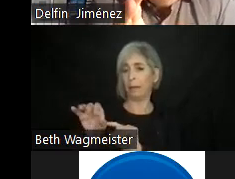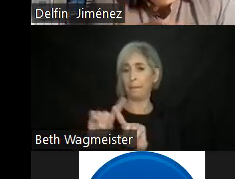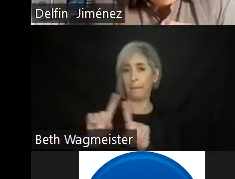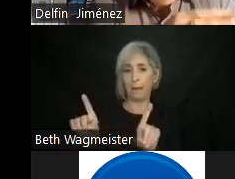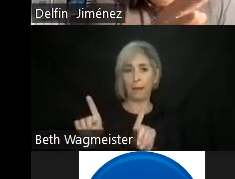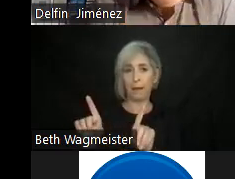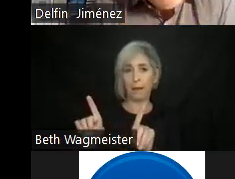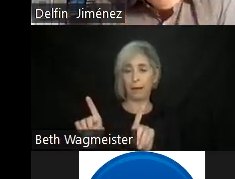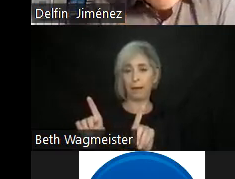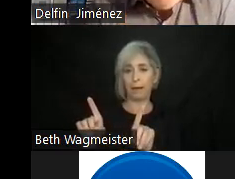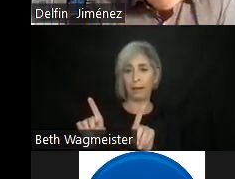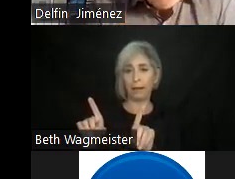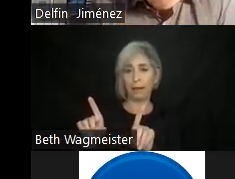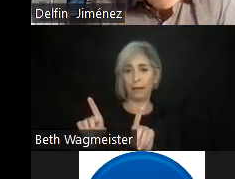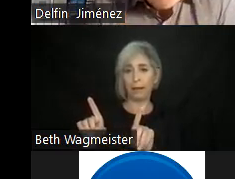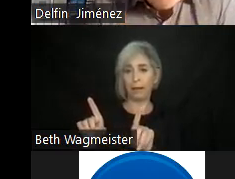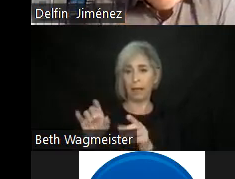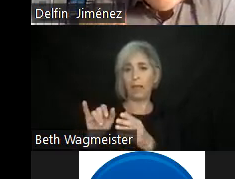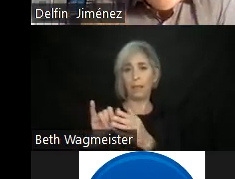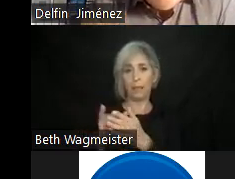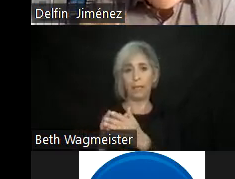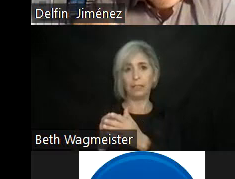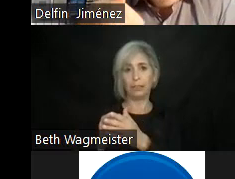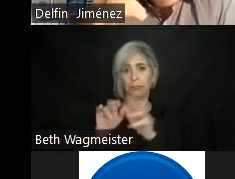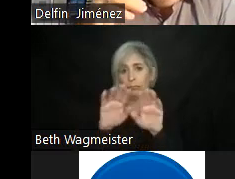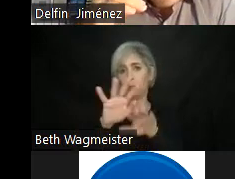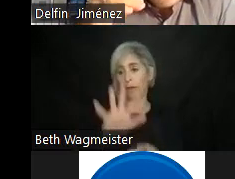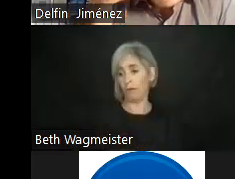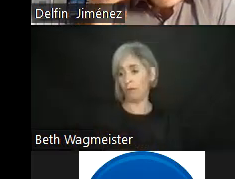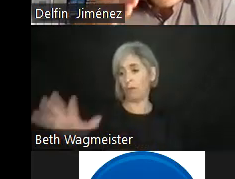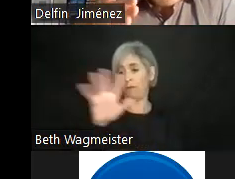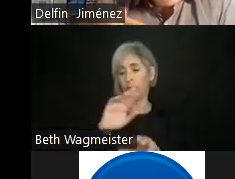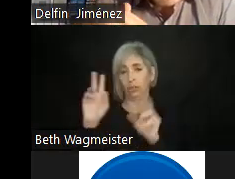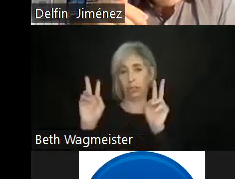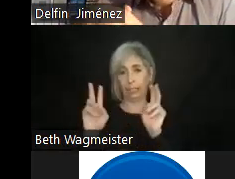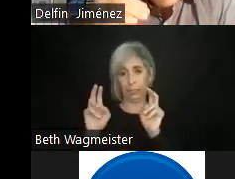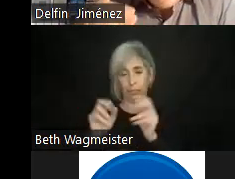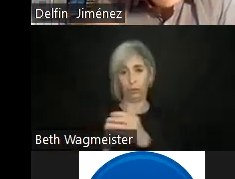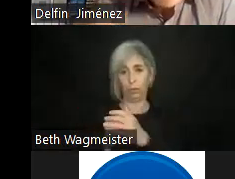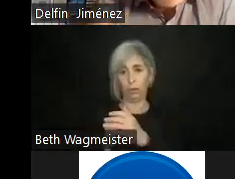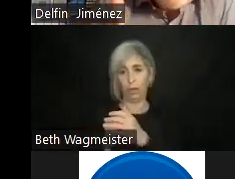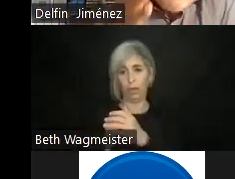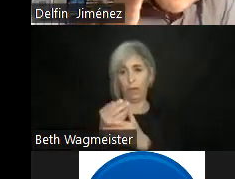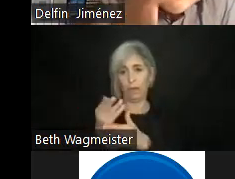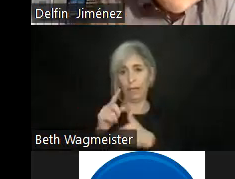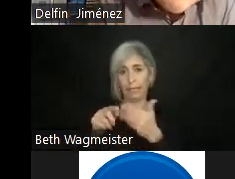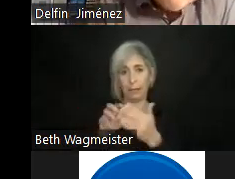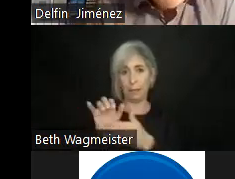a transversal issue. And then there are things about the evacuation in many